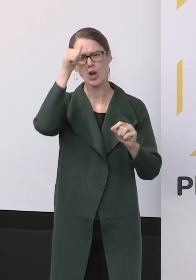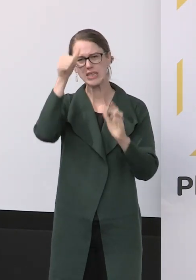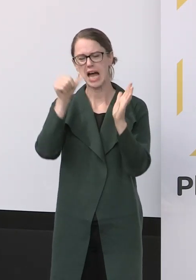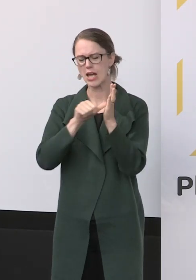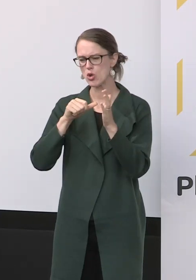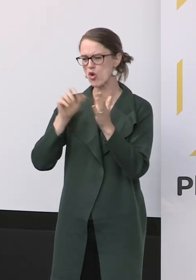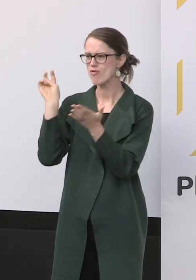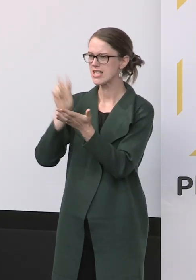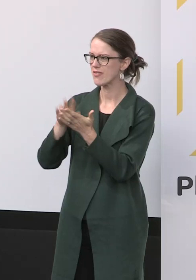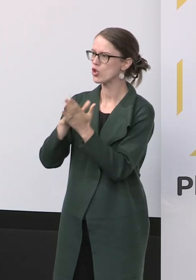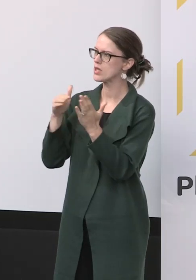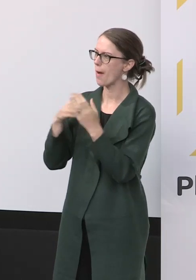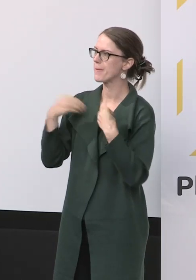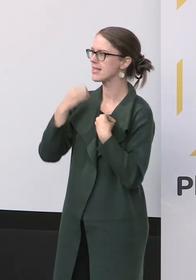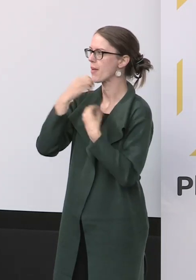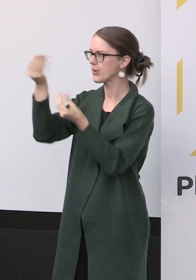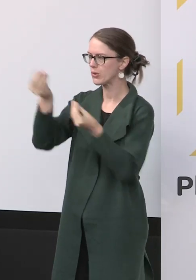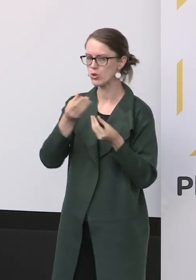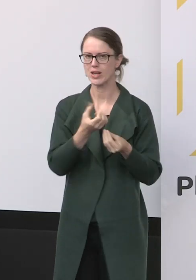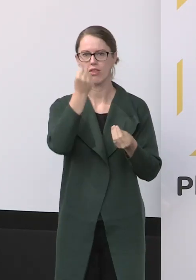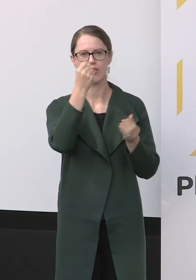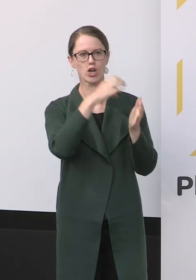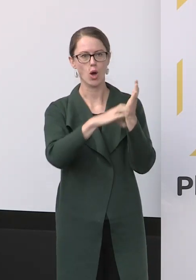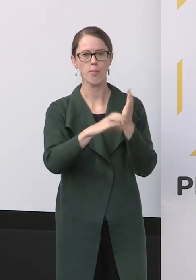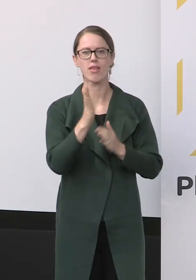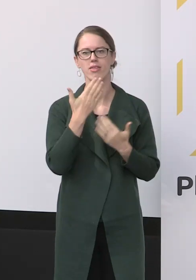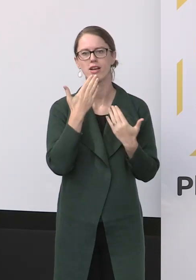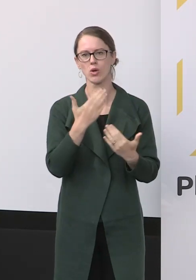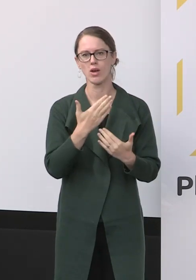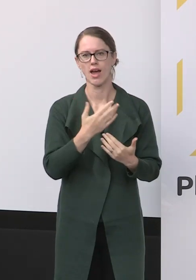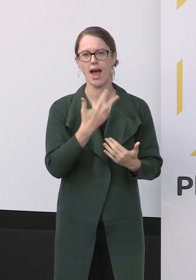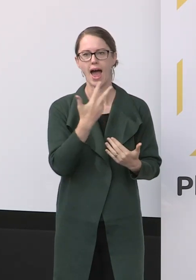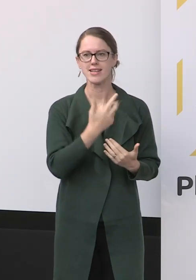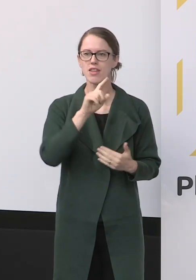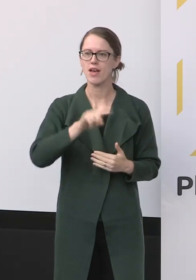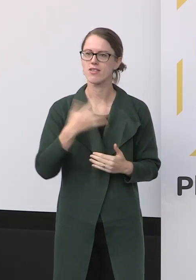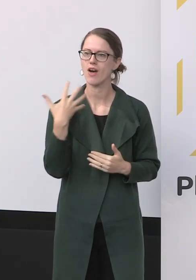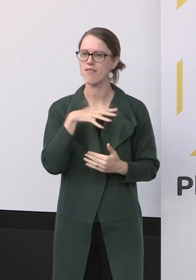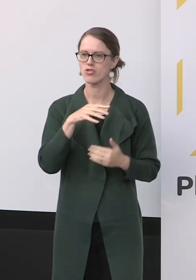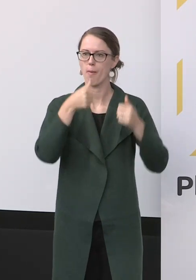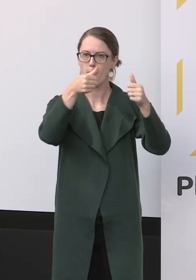in downloading the QR code. It is quite a process to register